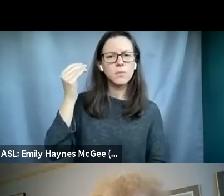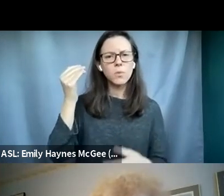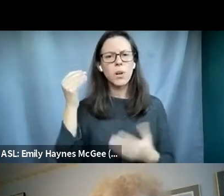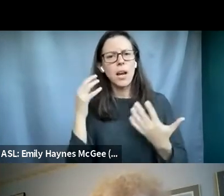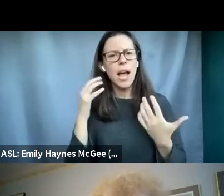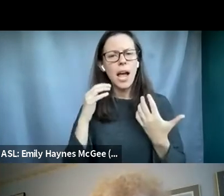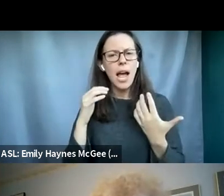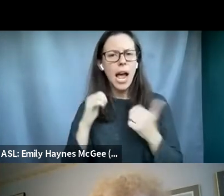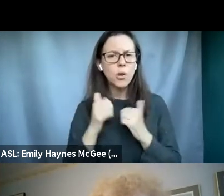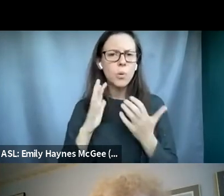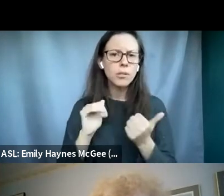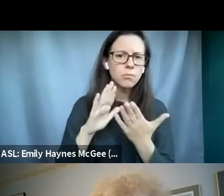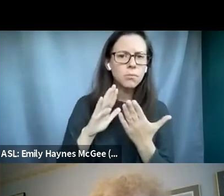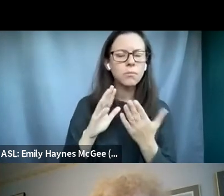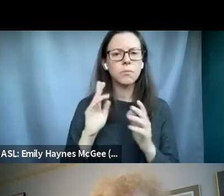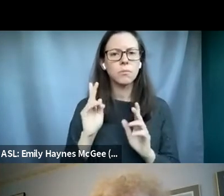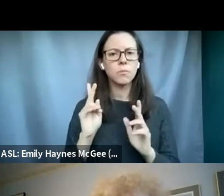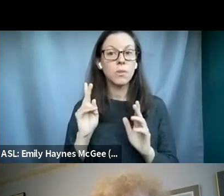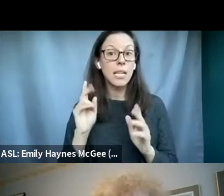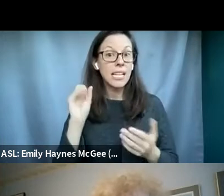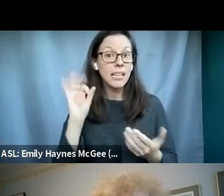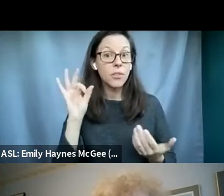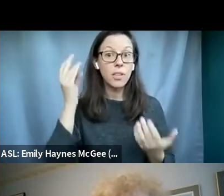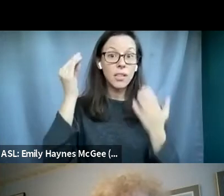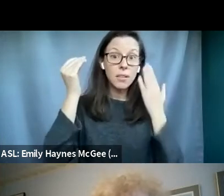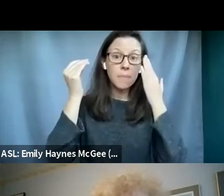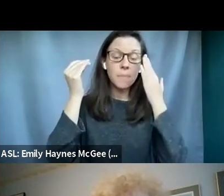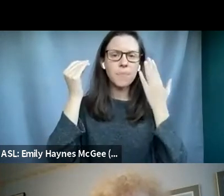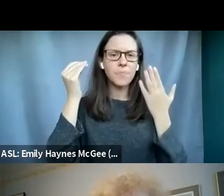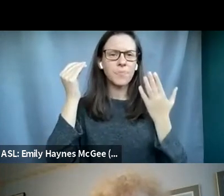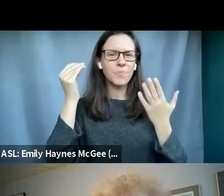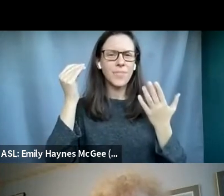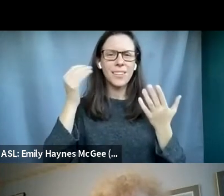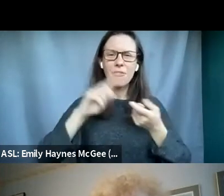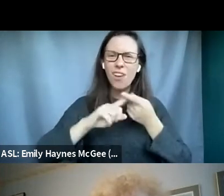if you're looking for friends, things that do different types of things for you, a little